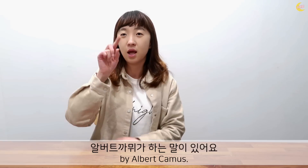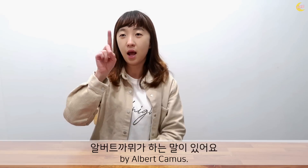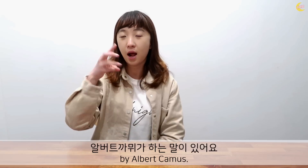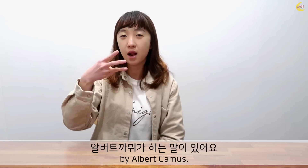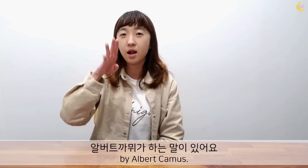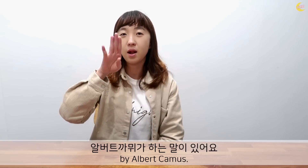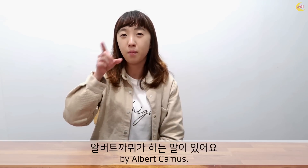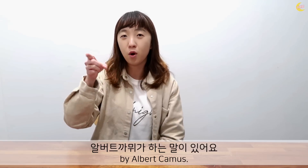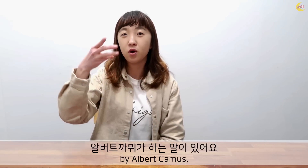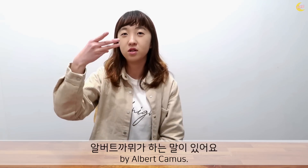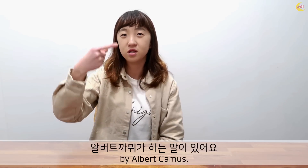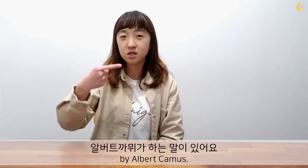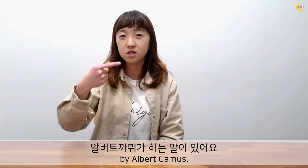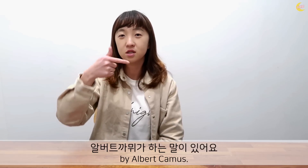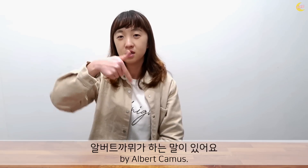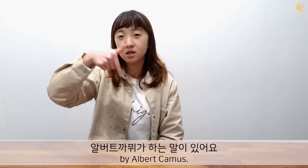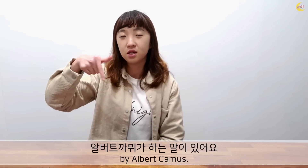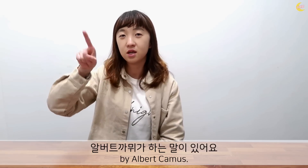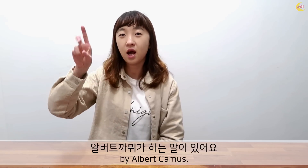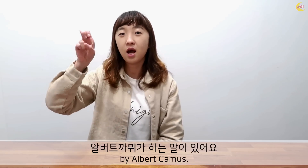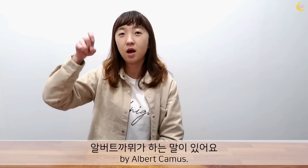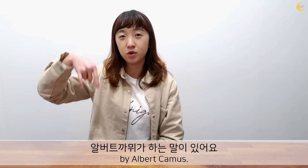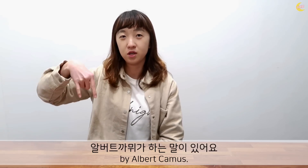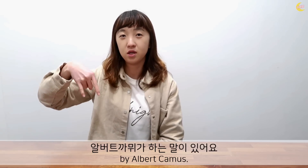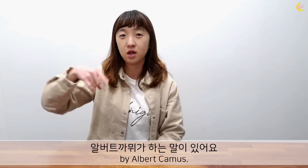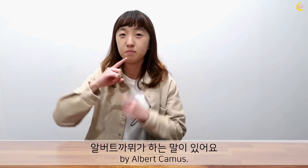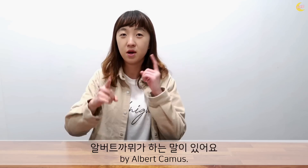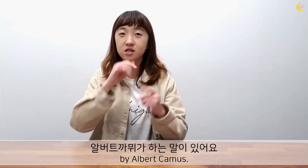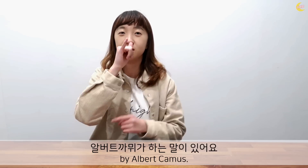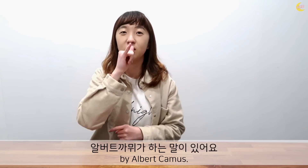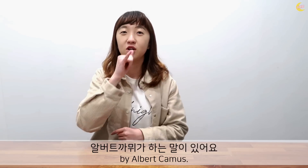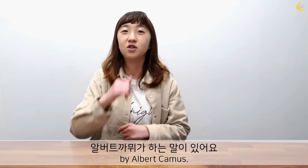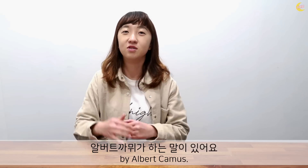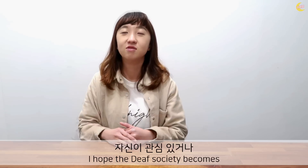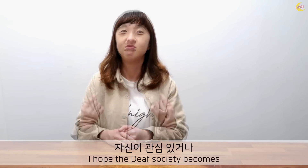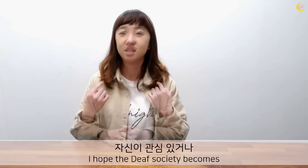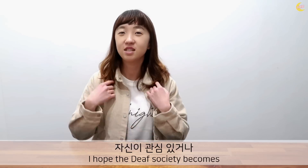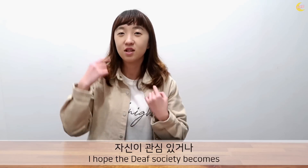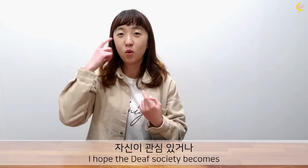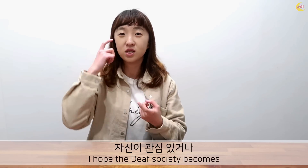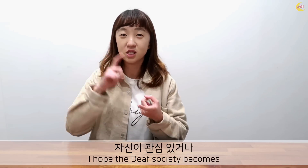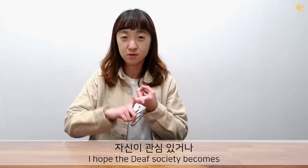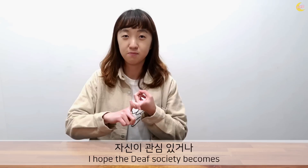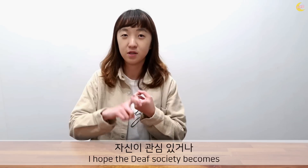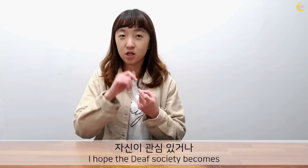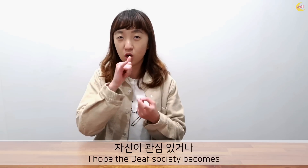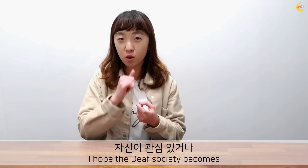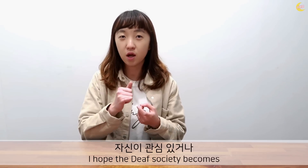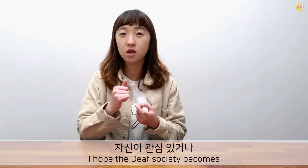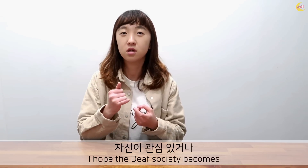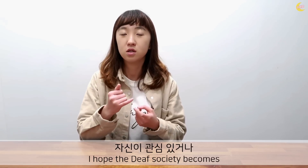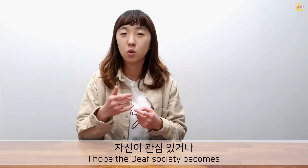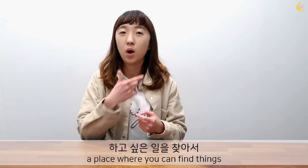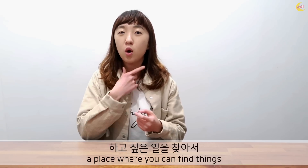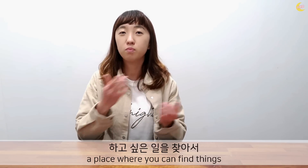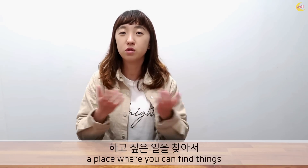by Albert Camus. I hope the Deaf society becomes